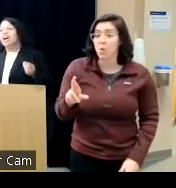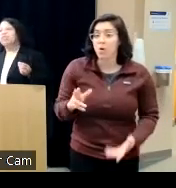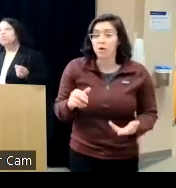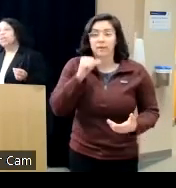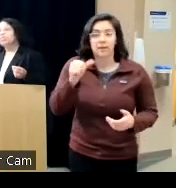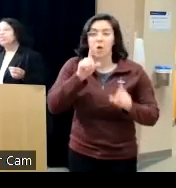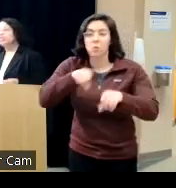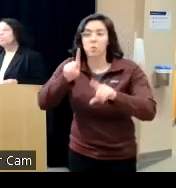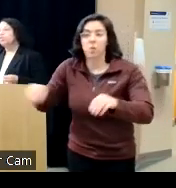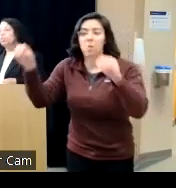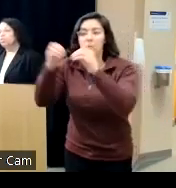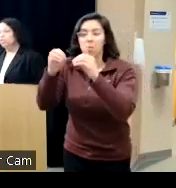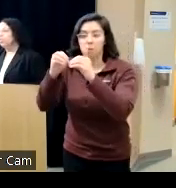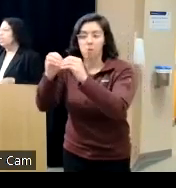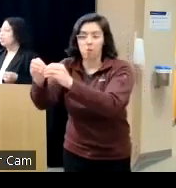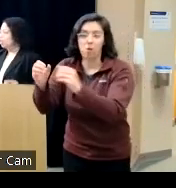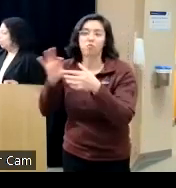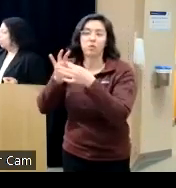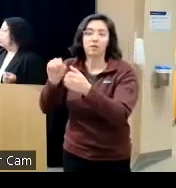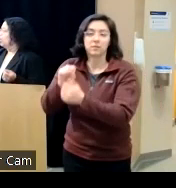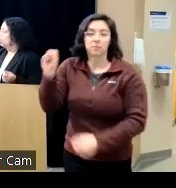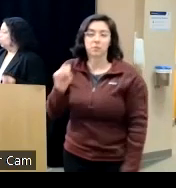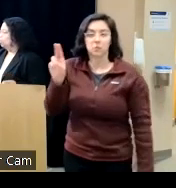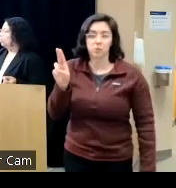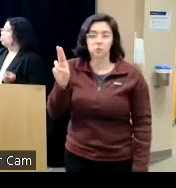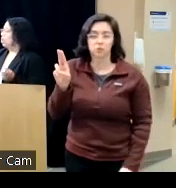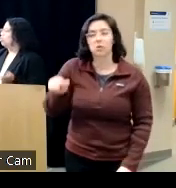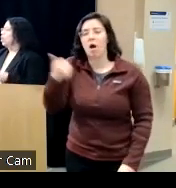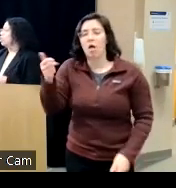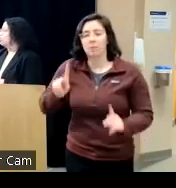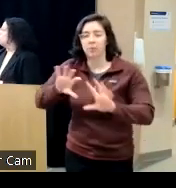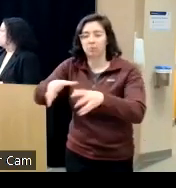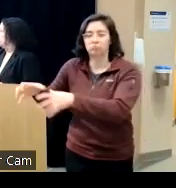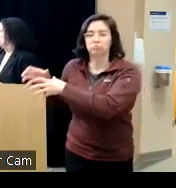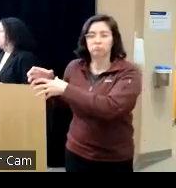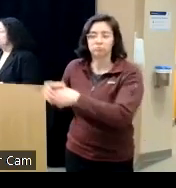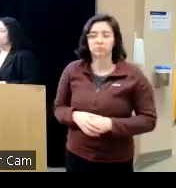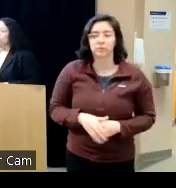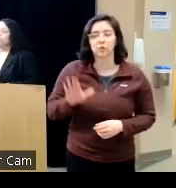as higher rates of substance misuse as other groups racial or ethnic groups in their age